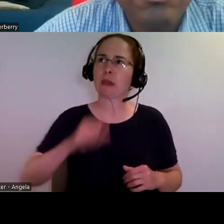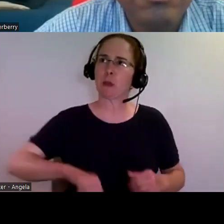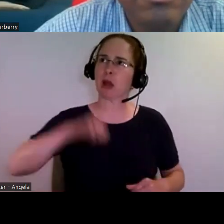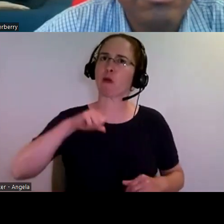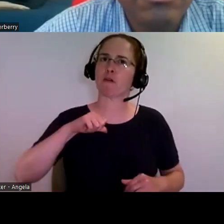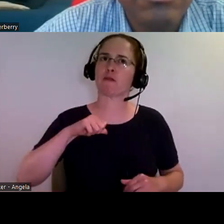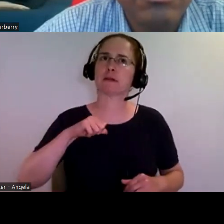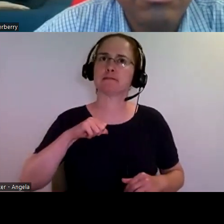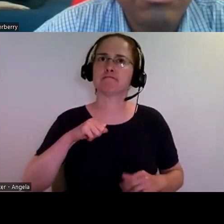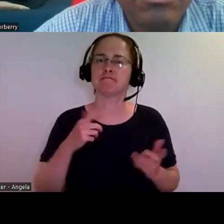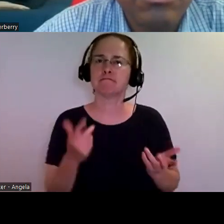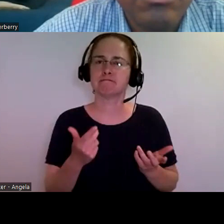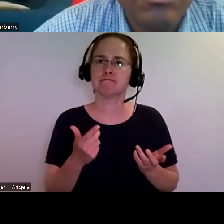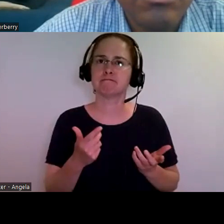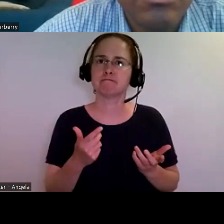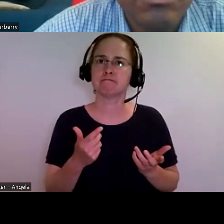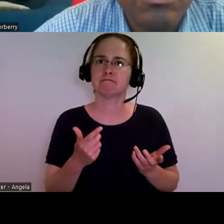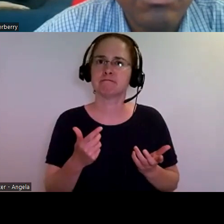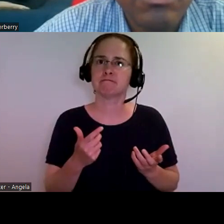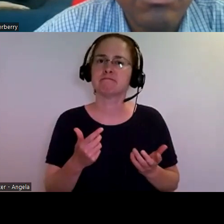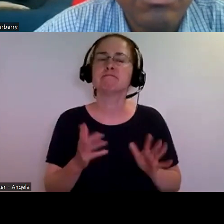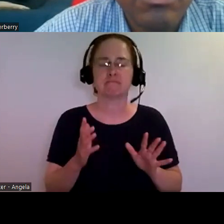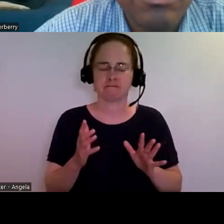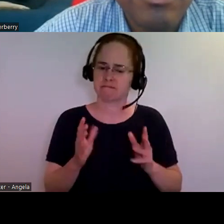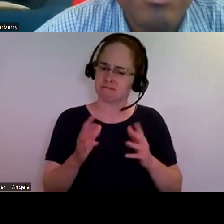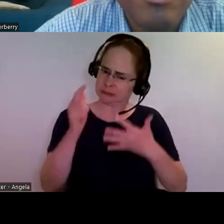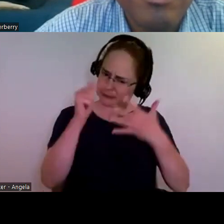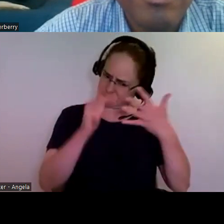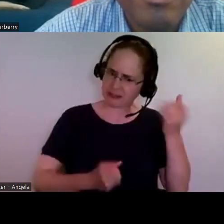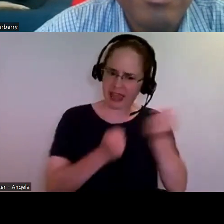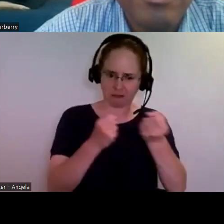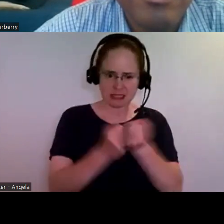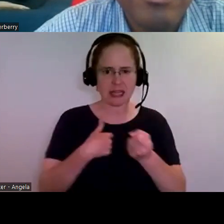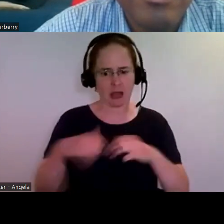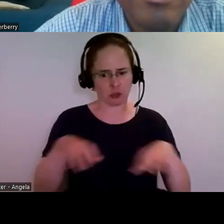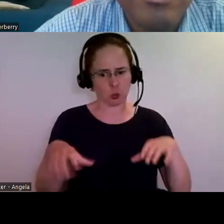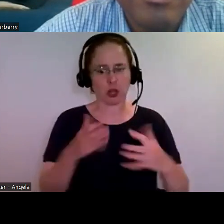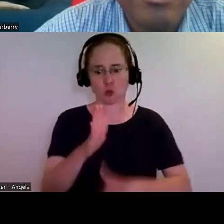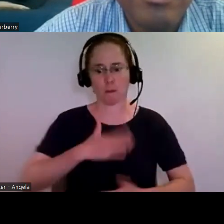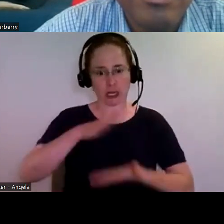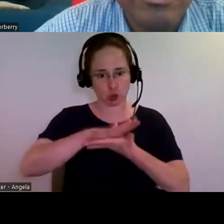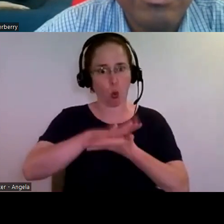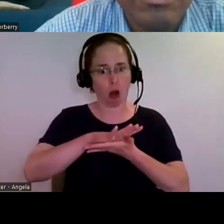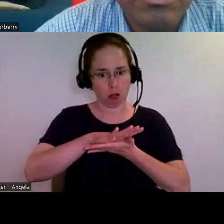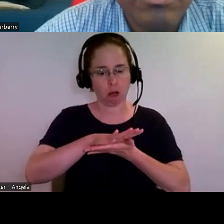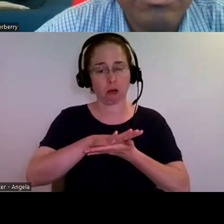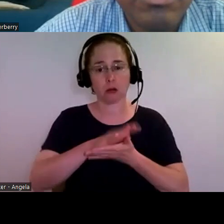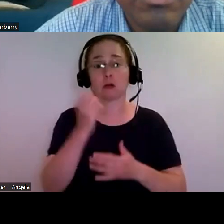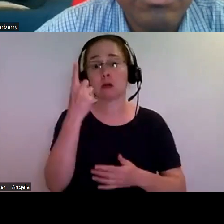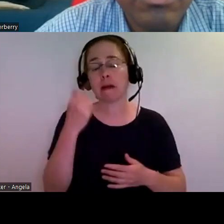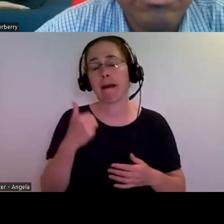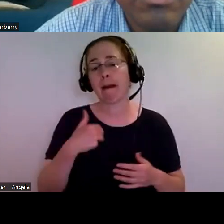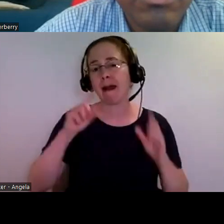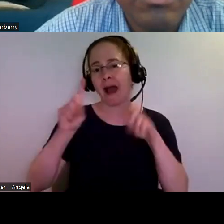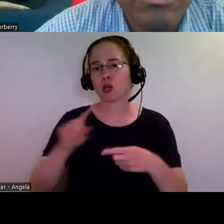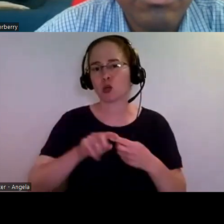is just the amount of advocacy I've been able to do through my school. I go to a seven through 12